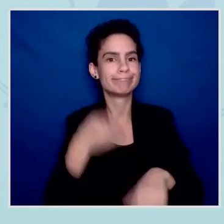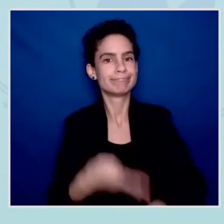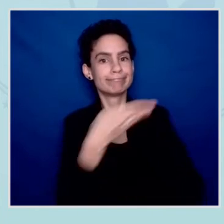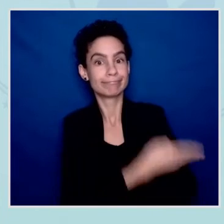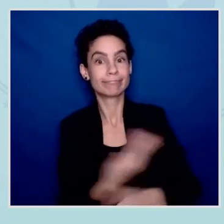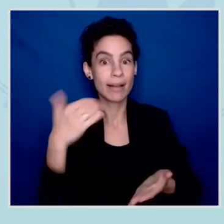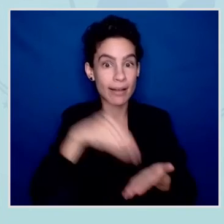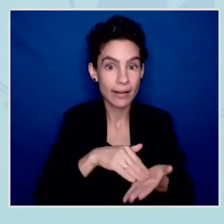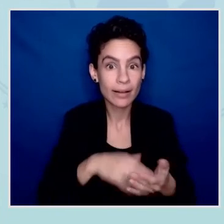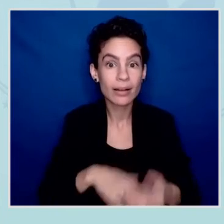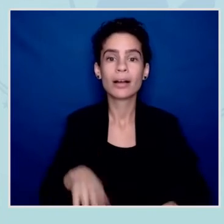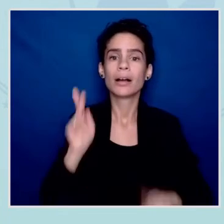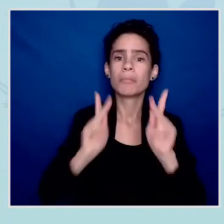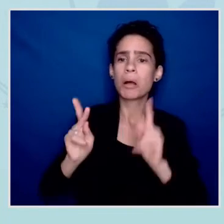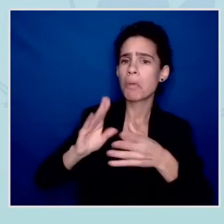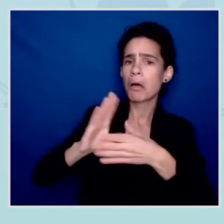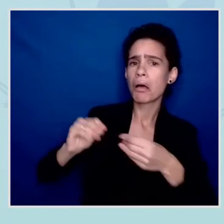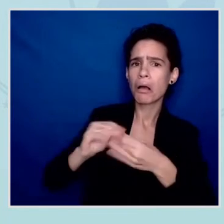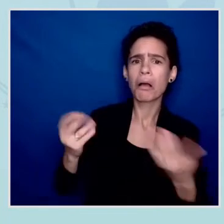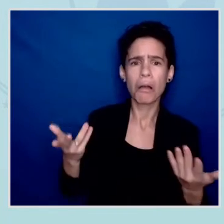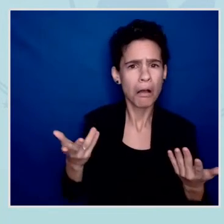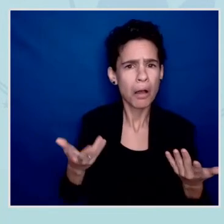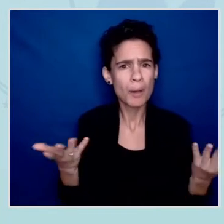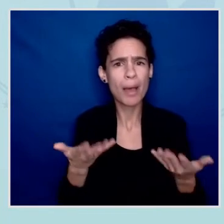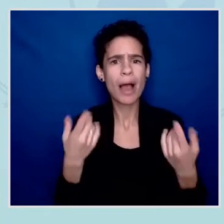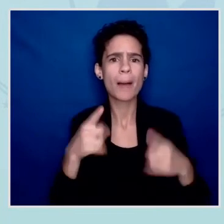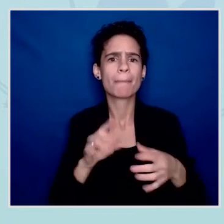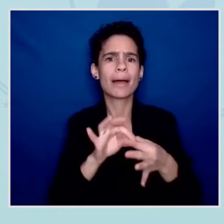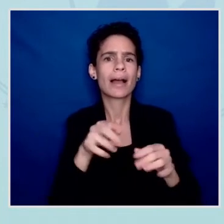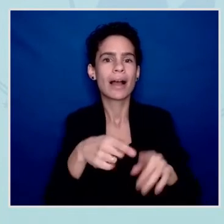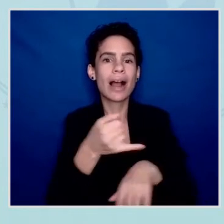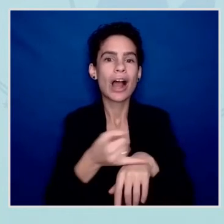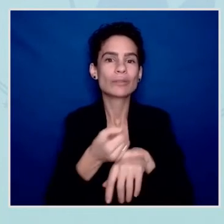ACTING, THE VAST MAJORITY OF LEADING ECONOMISTS SUGGEST THAT THAT'S WHAT WE NEED TO DO TO